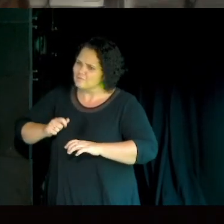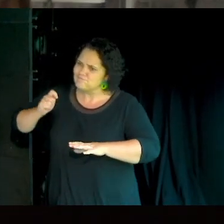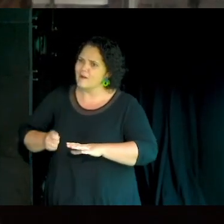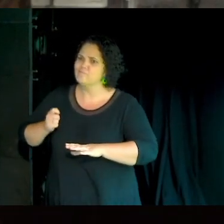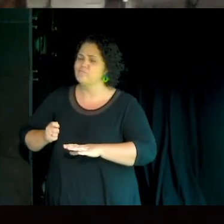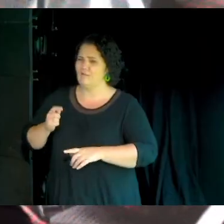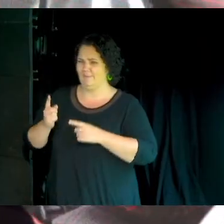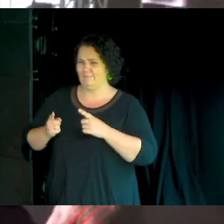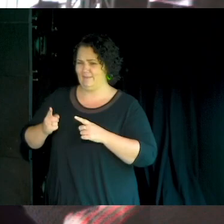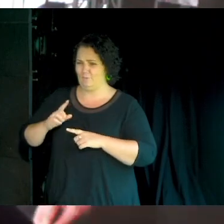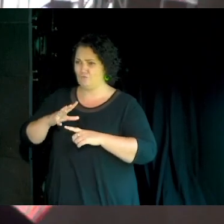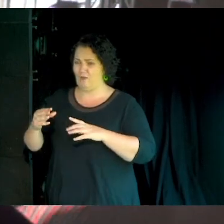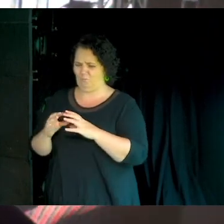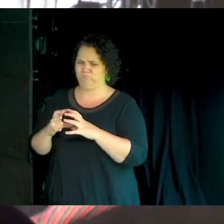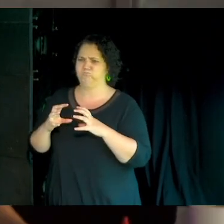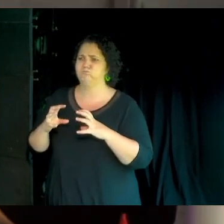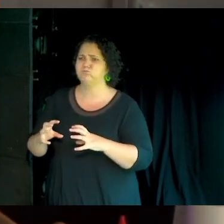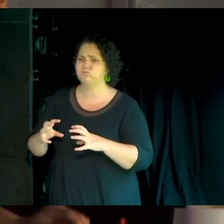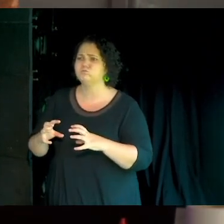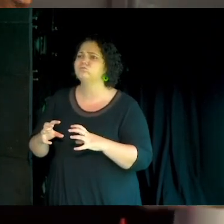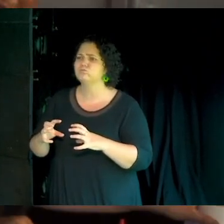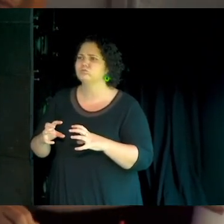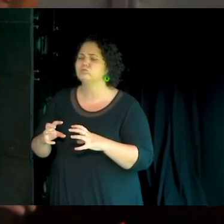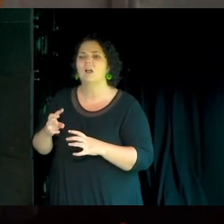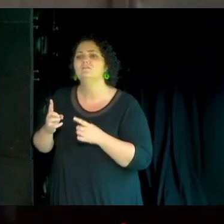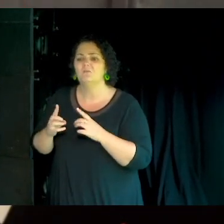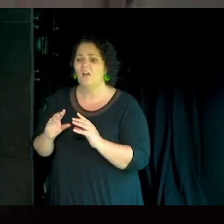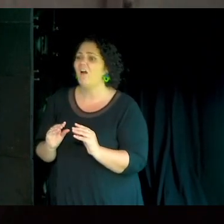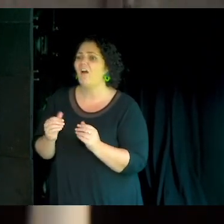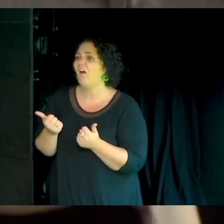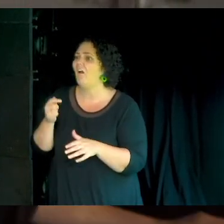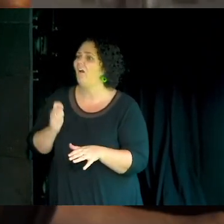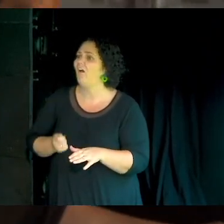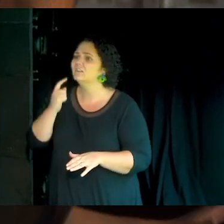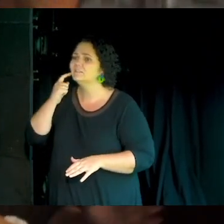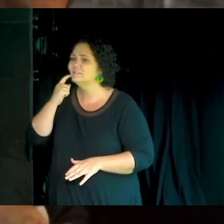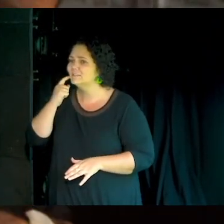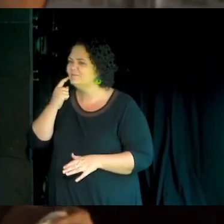very very hard and sometimes the shell can be a little bit not a little bit thinner so depending